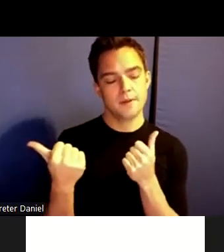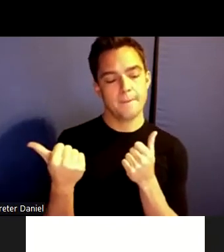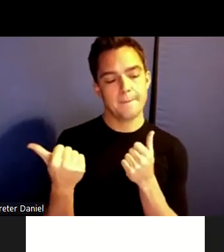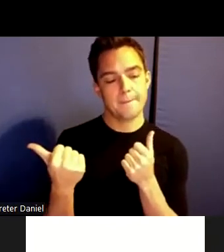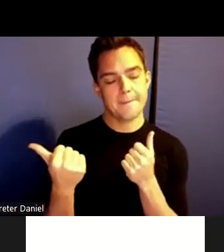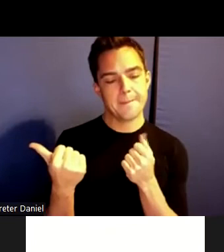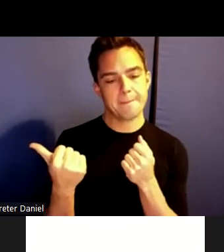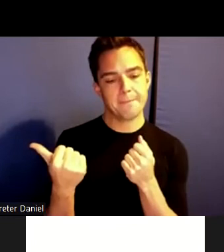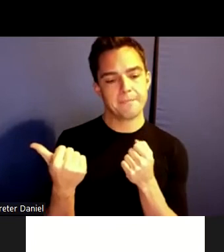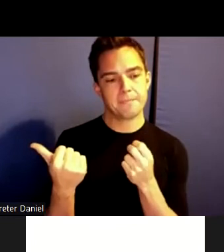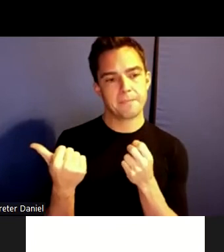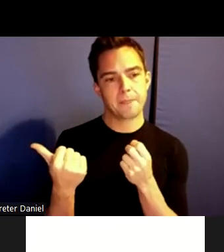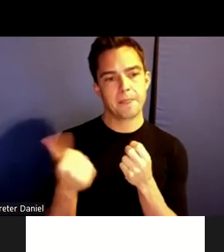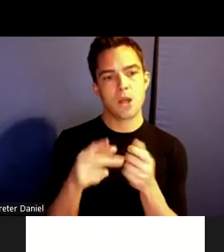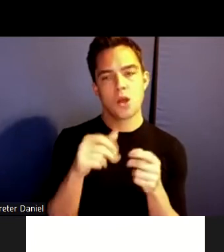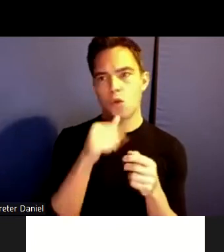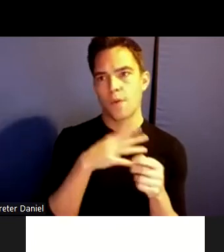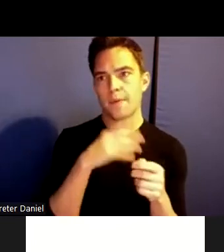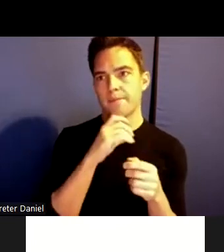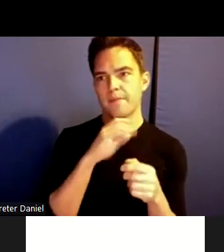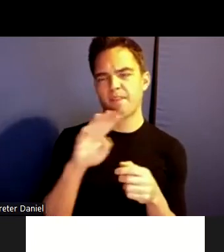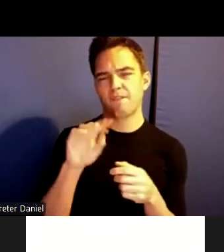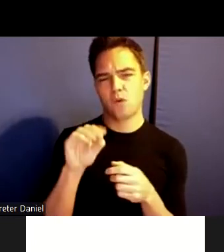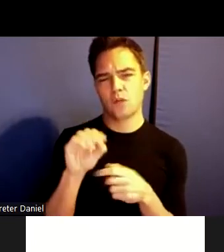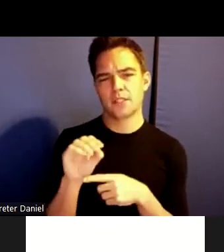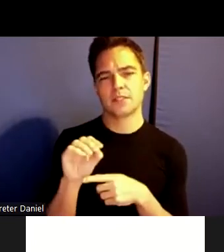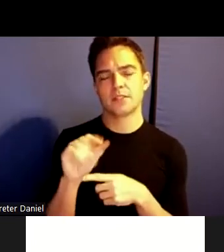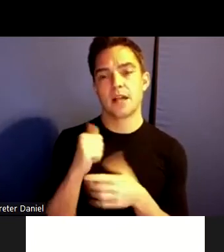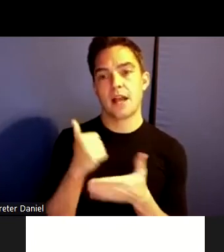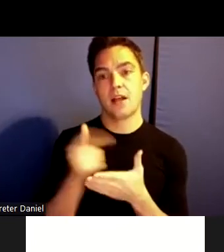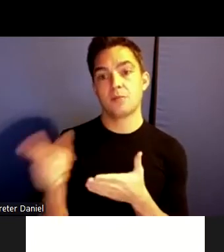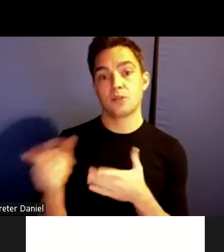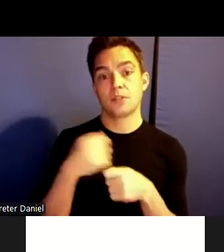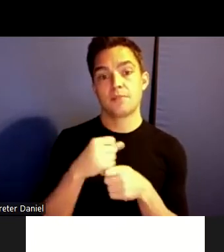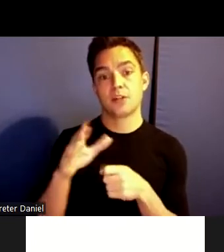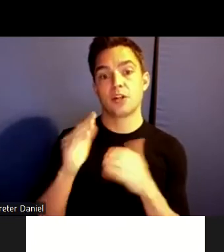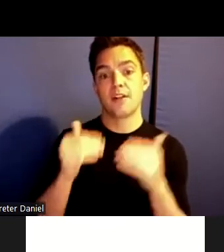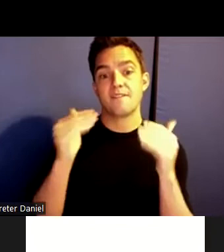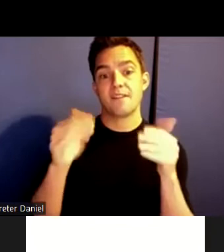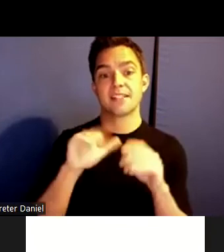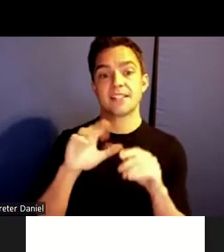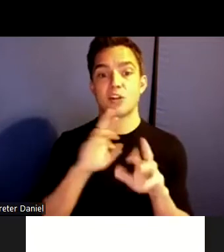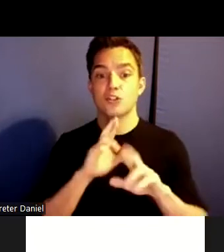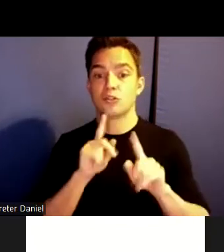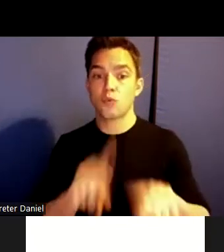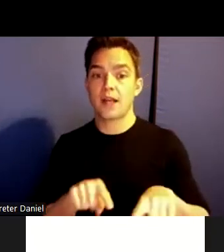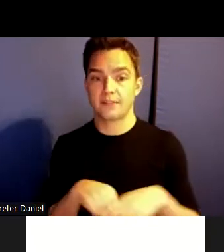was a woman 40 years old, I helped her to create her advanced care directive. This is